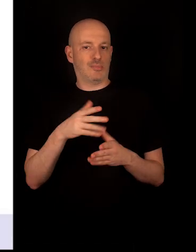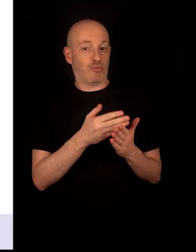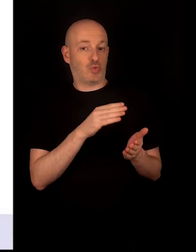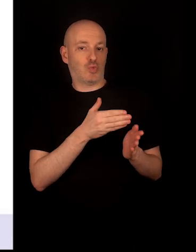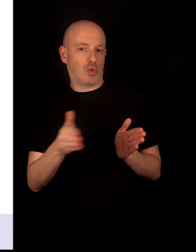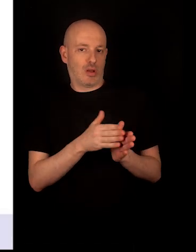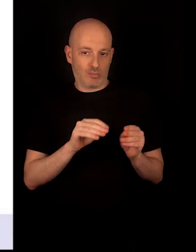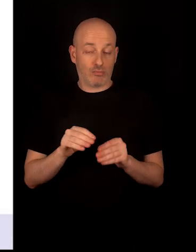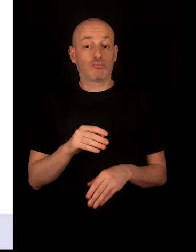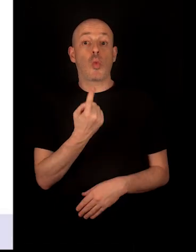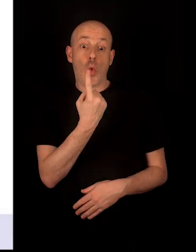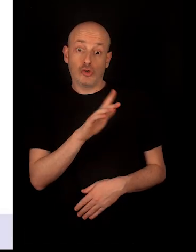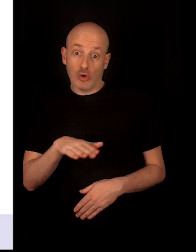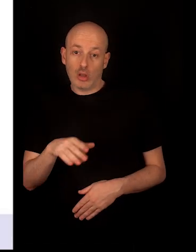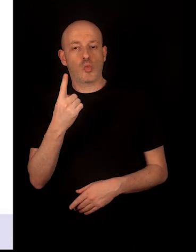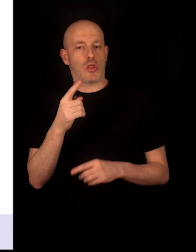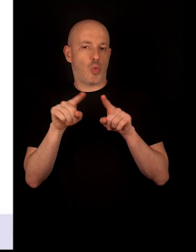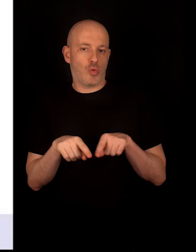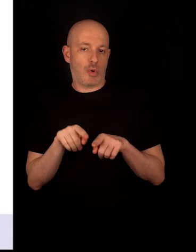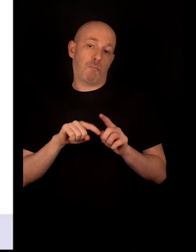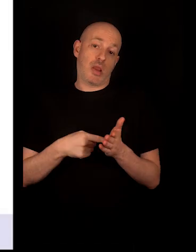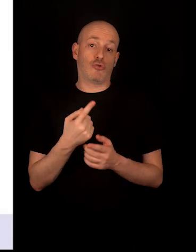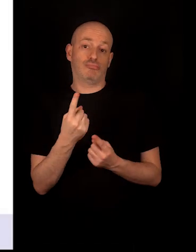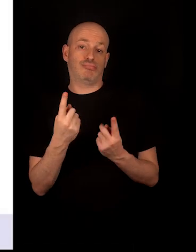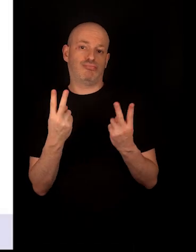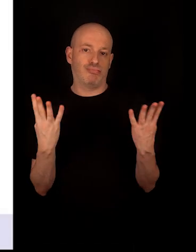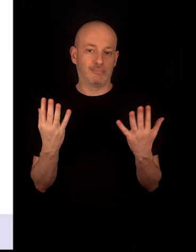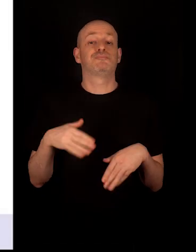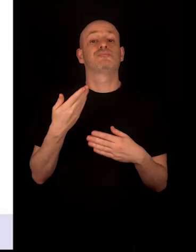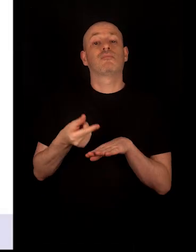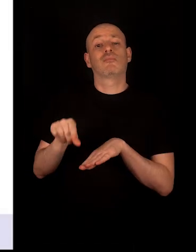We need one document per child. And then the proof of visa top-up: